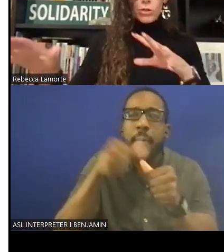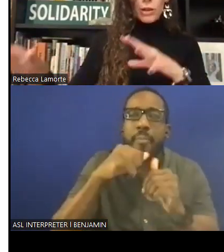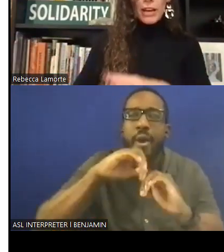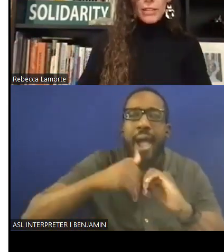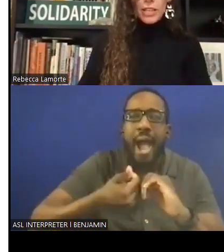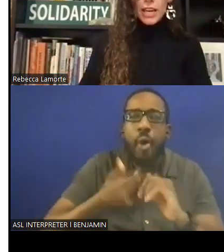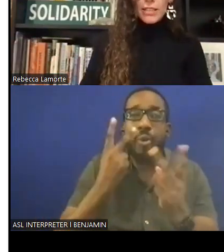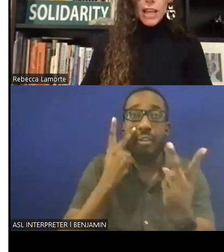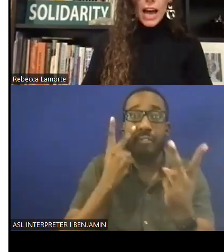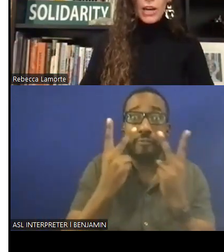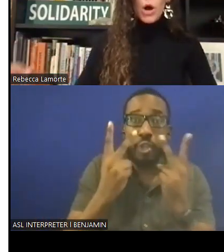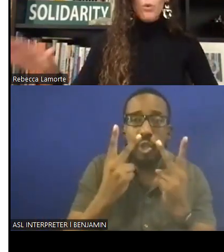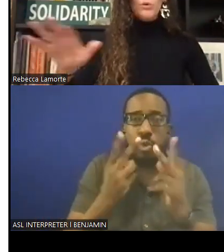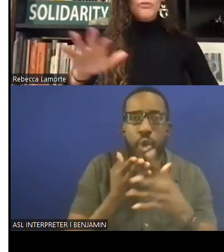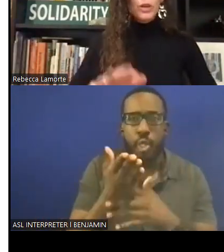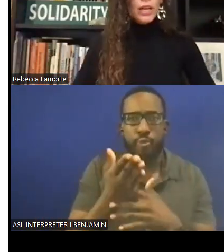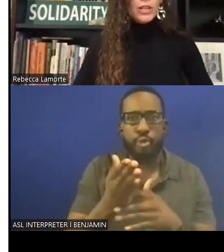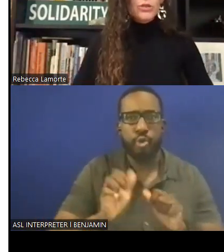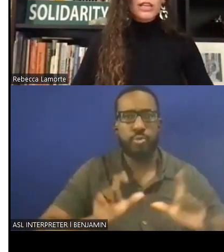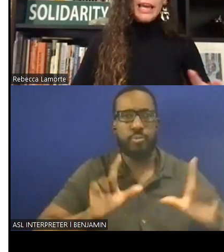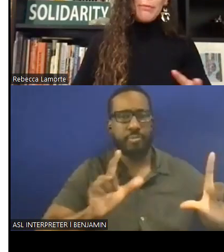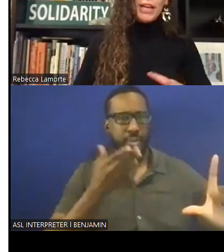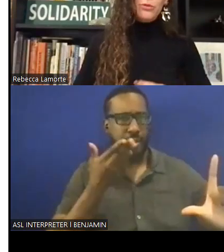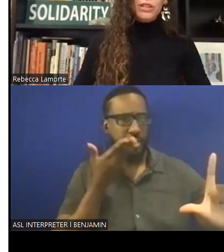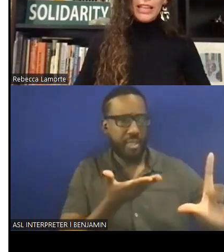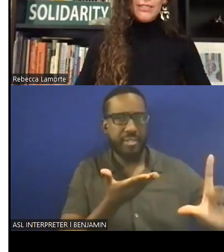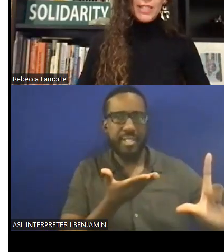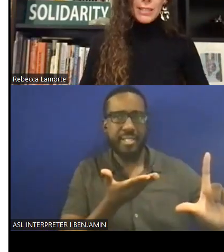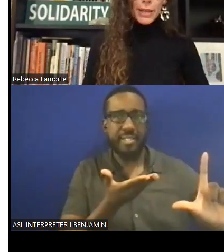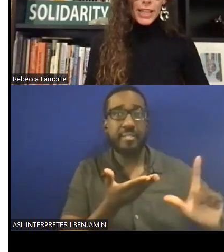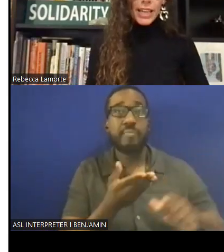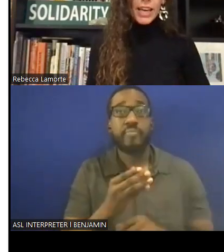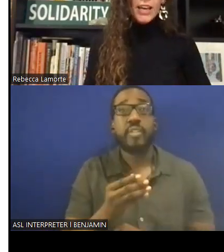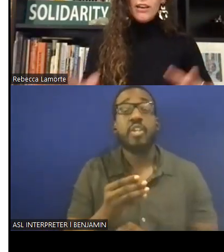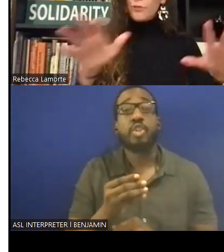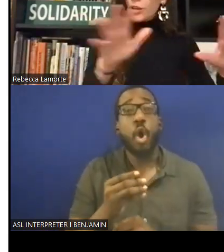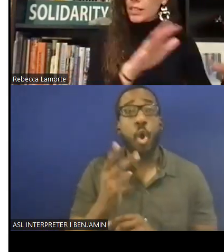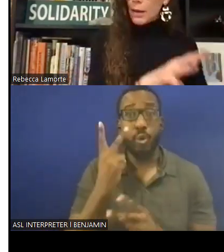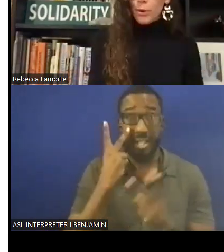So as we pivot to the next slide, when we're viewing issues and campaigns through the lens of disability, for example,